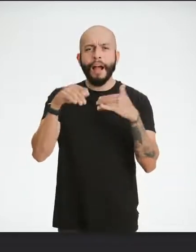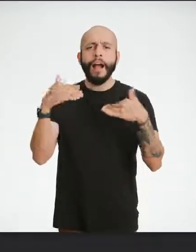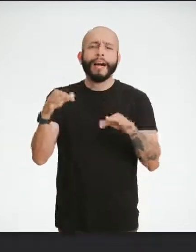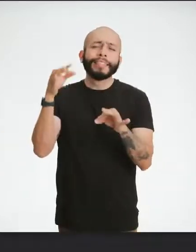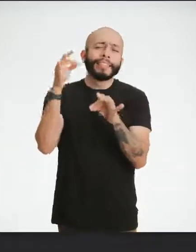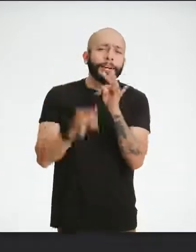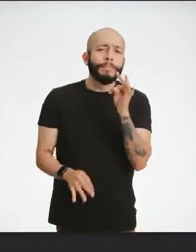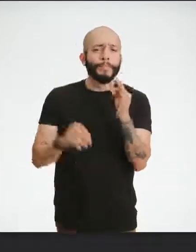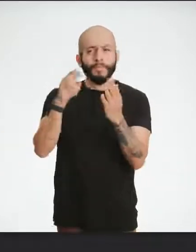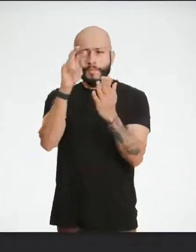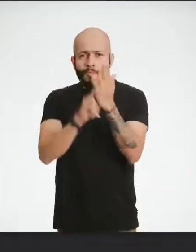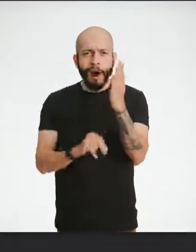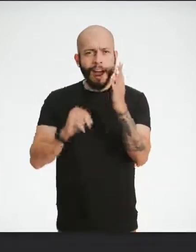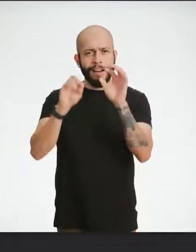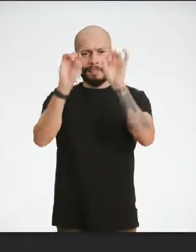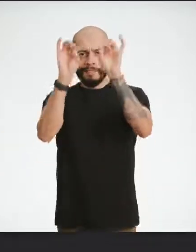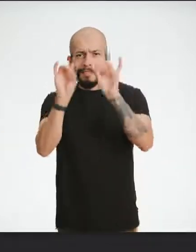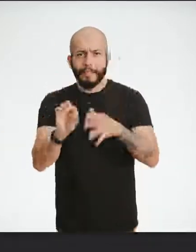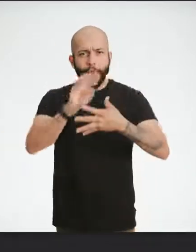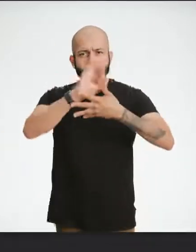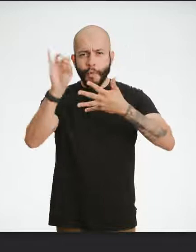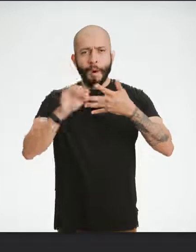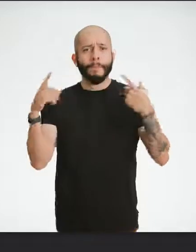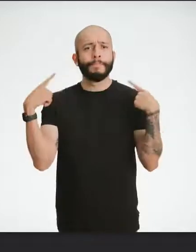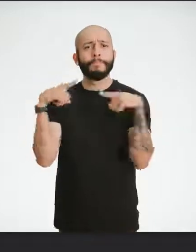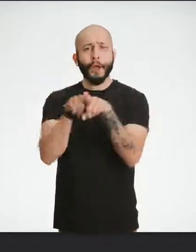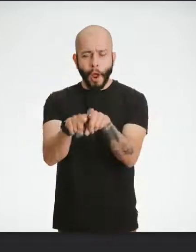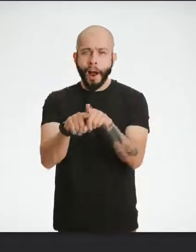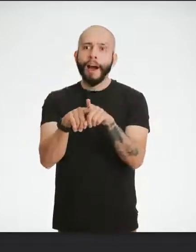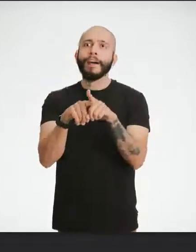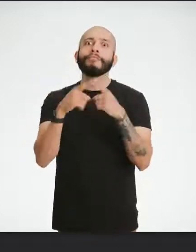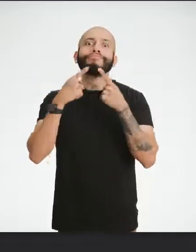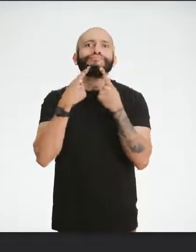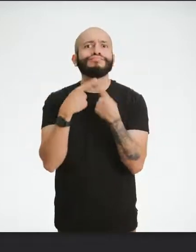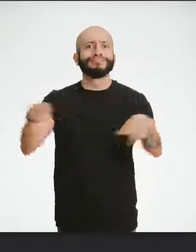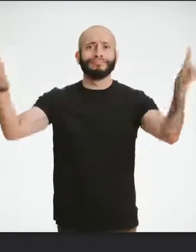Swift Concurrency dramatically simplified reading and writing code that runs in parallel,